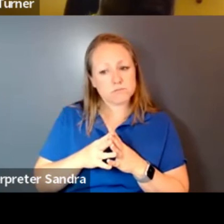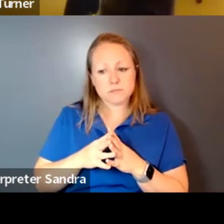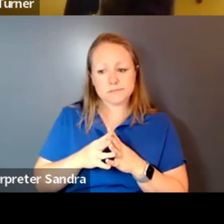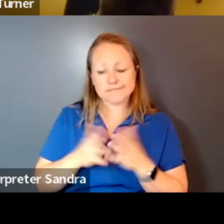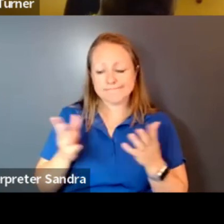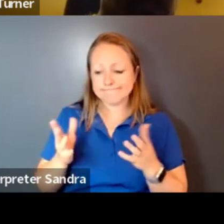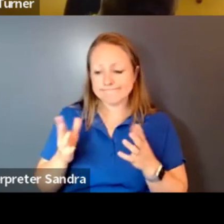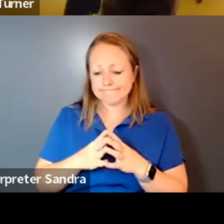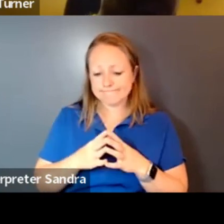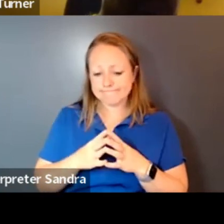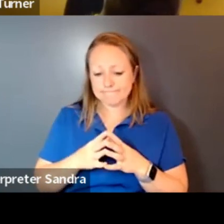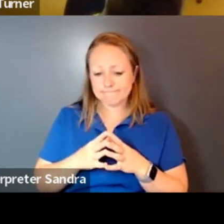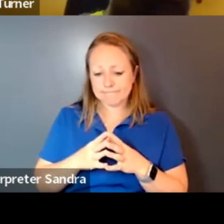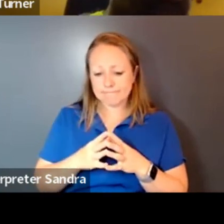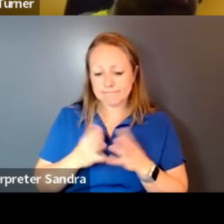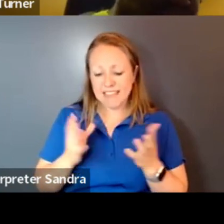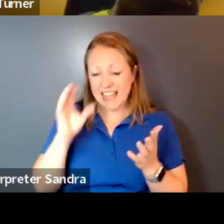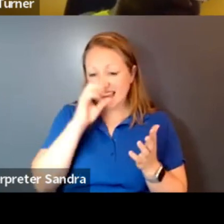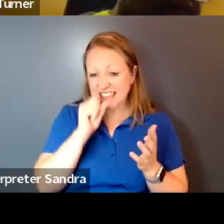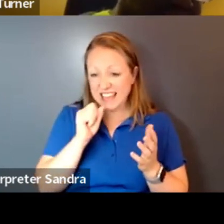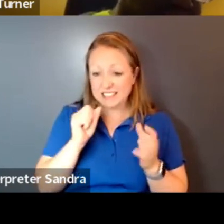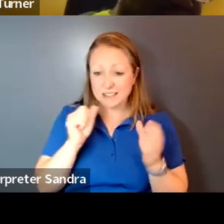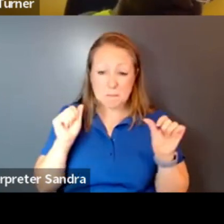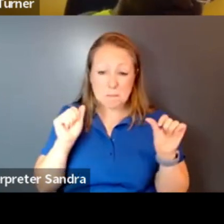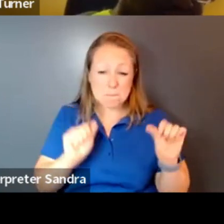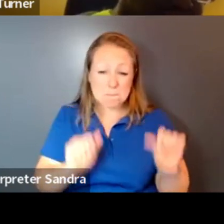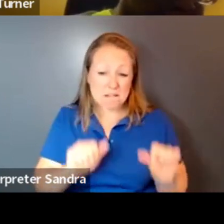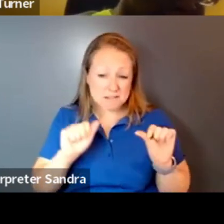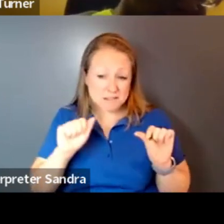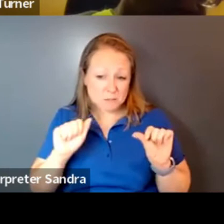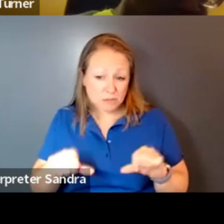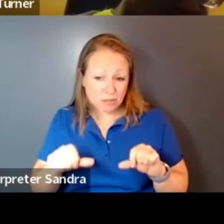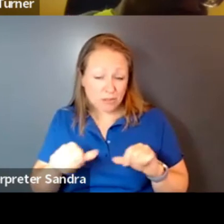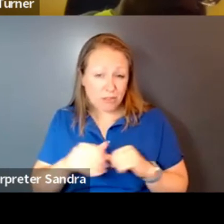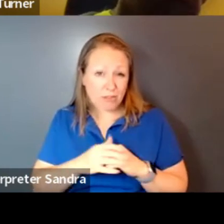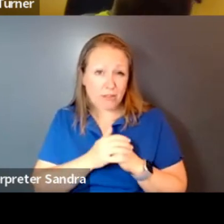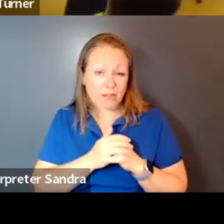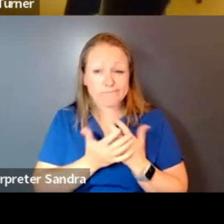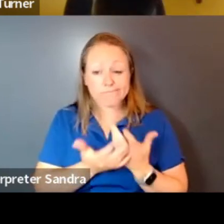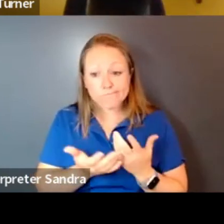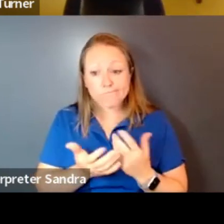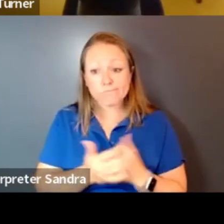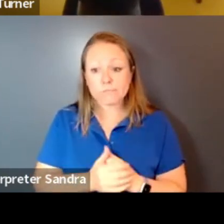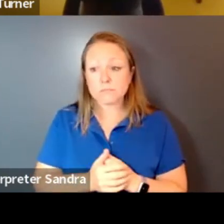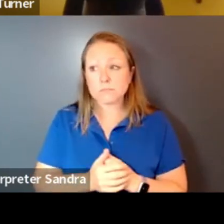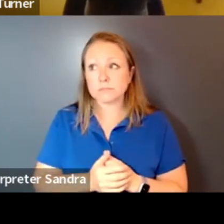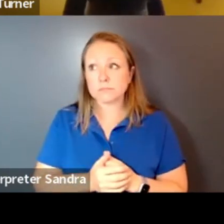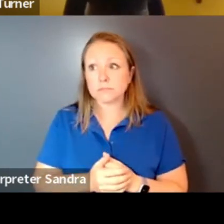suppose it could happen. I don't